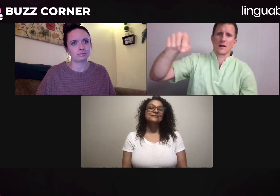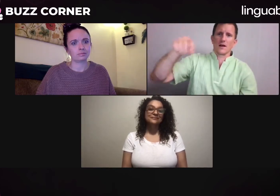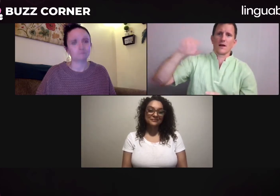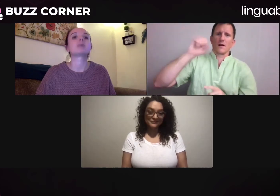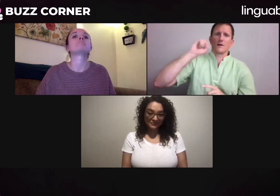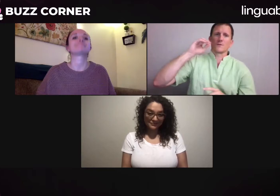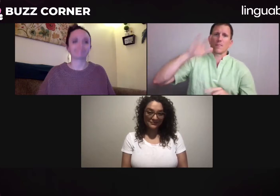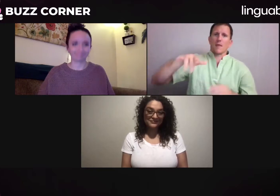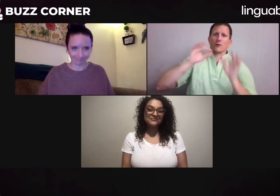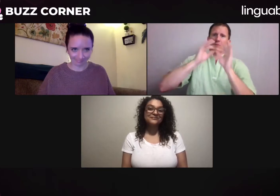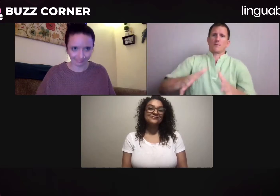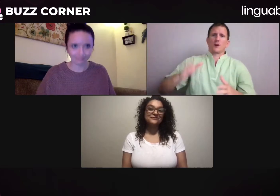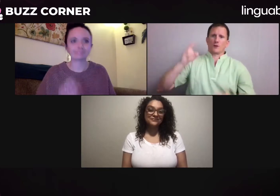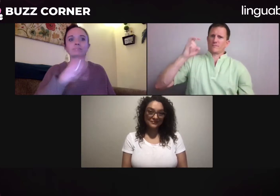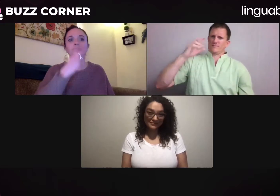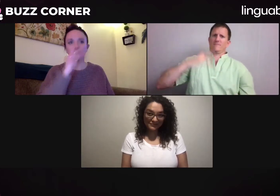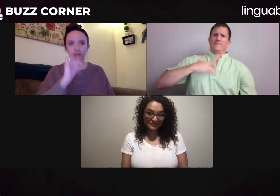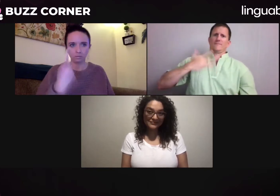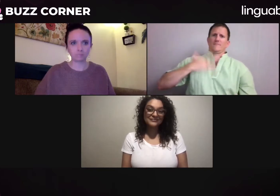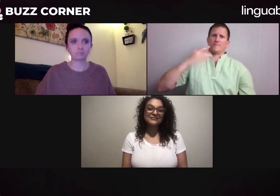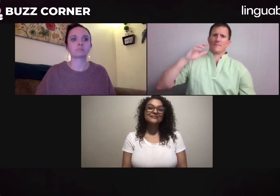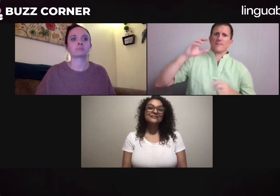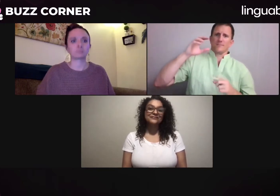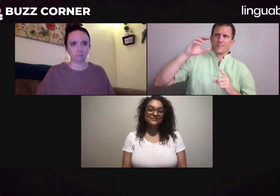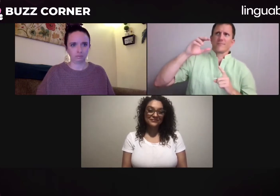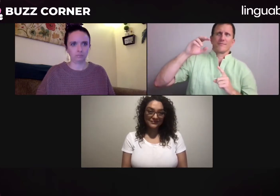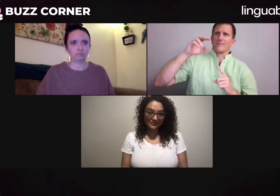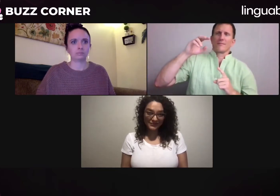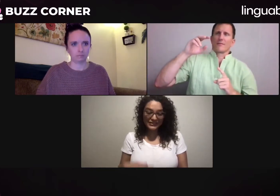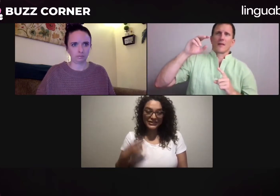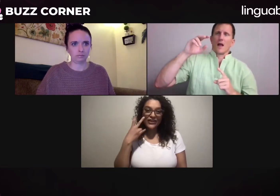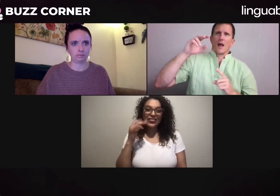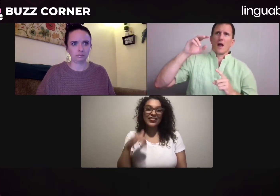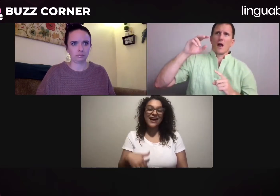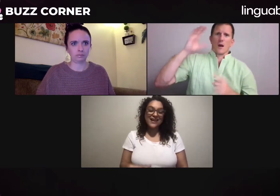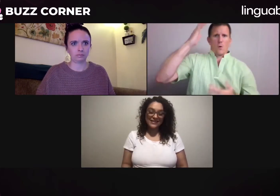It got a lot of attention so that in reporter felt like,